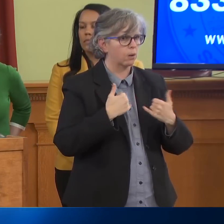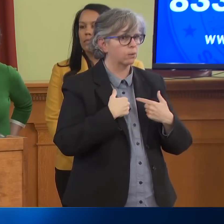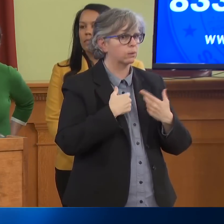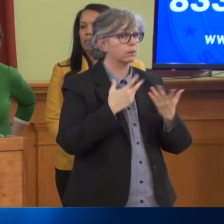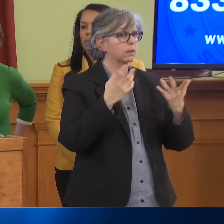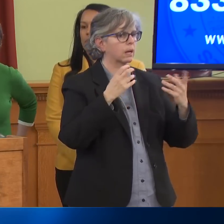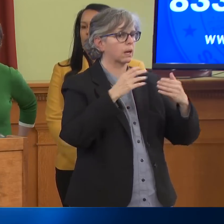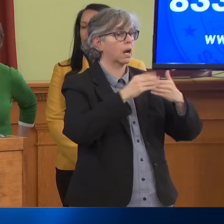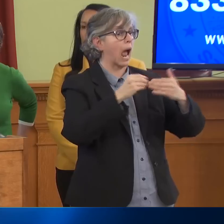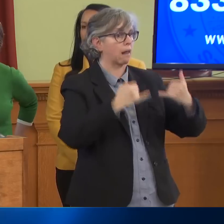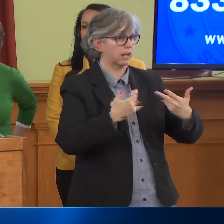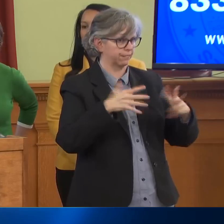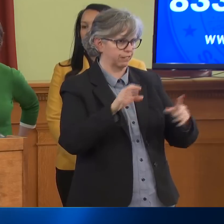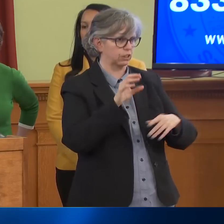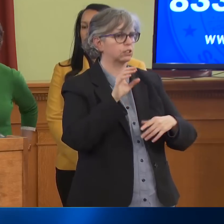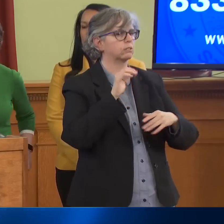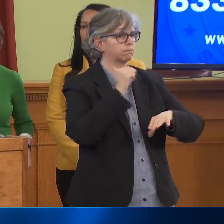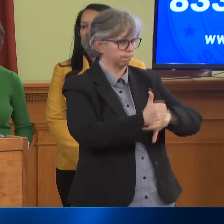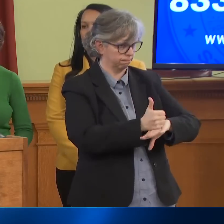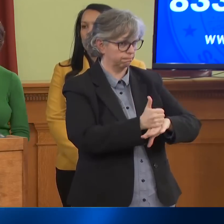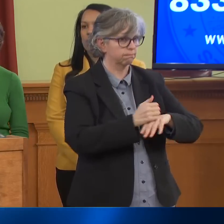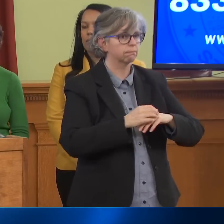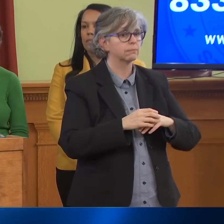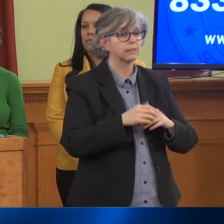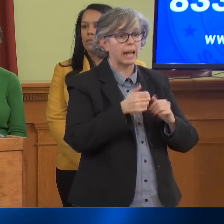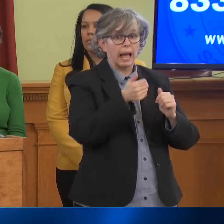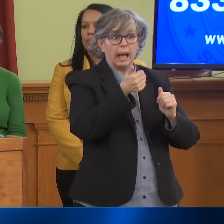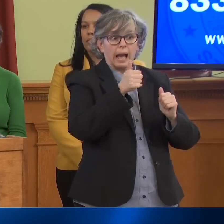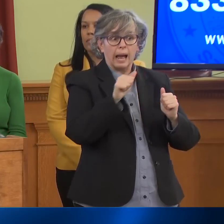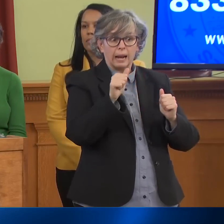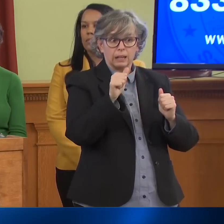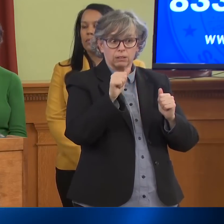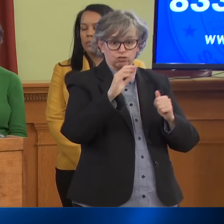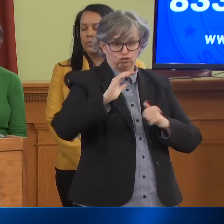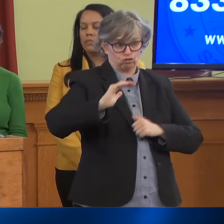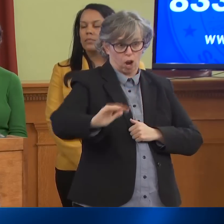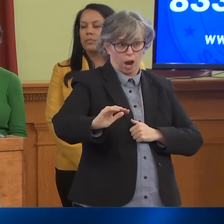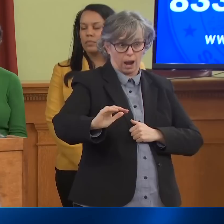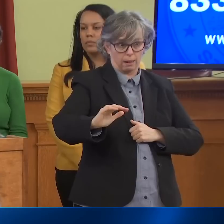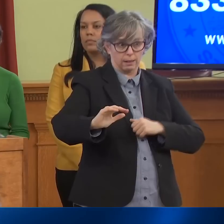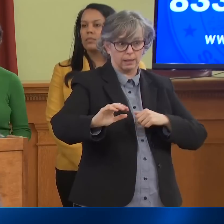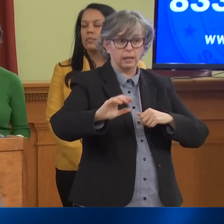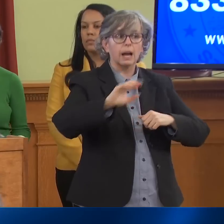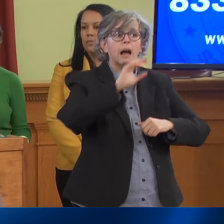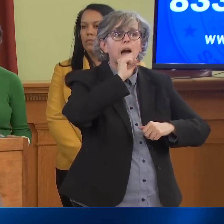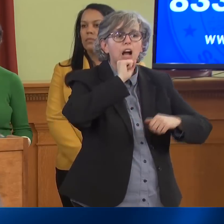SCHOOLS GET IN THE FEDERAL SCHOOL LUNCH AND BREAKFAST PROGRAMS, THAT WE HAVE ISSUED